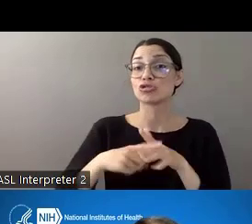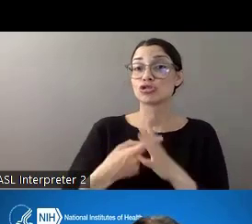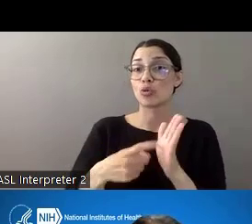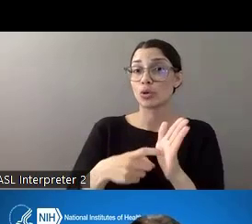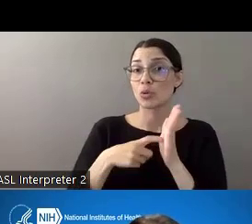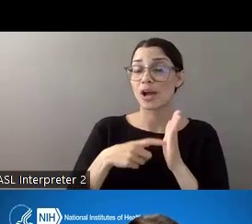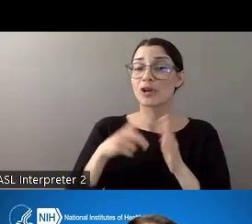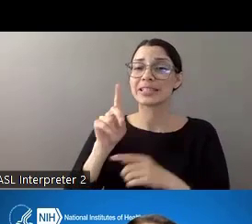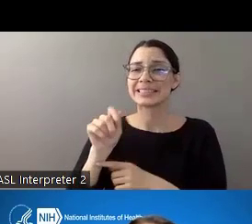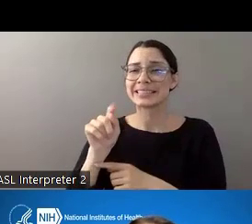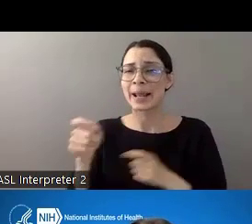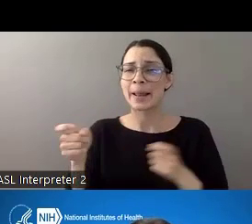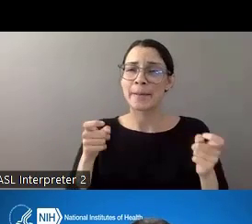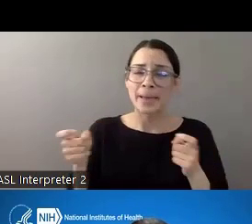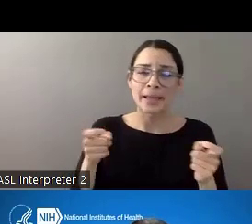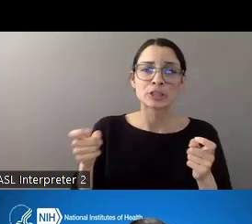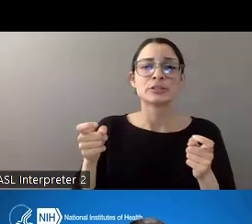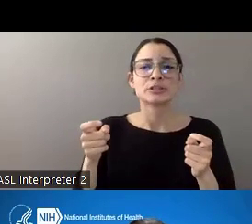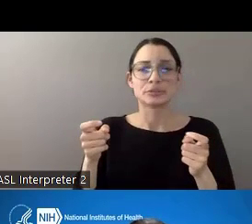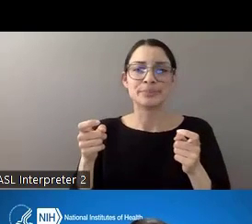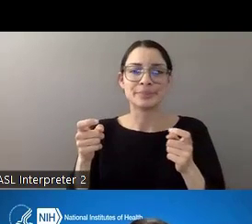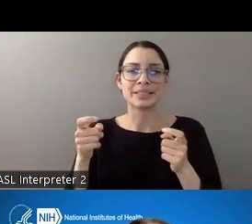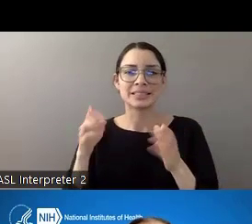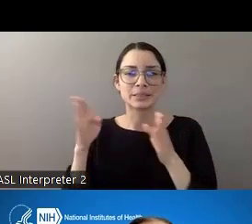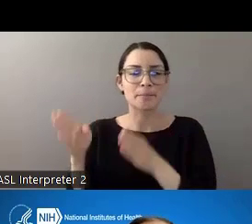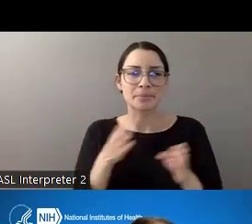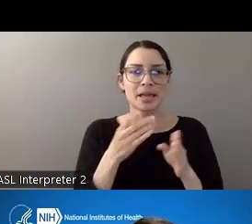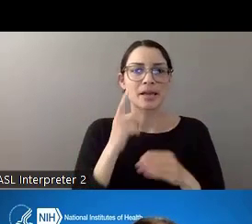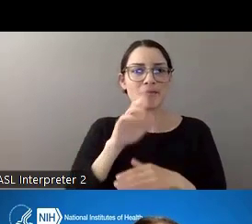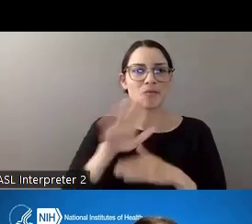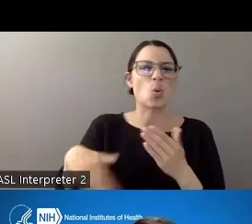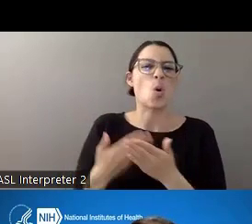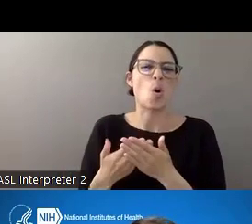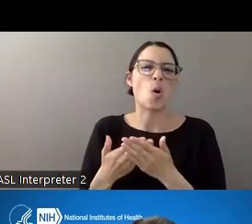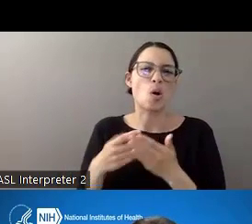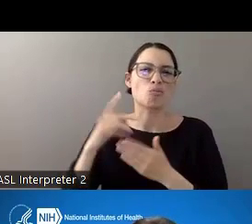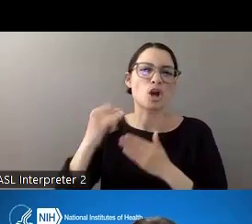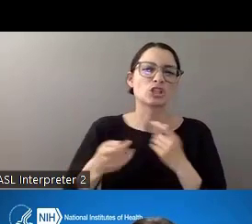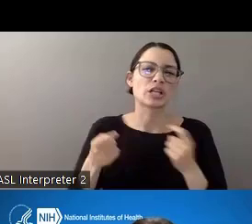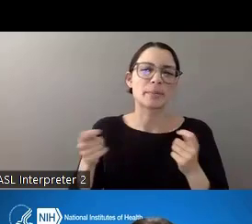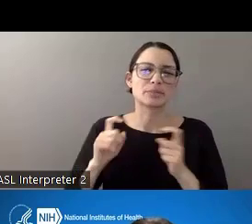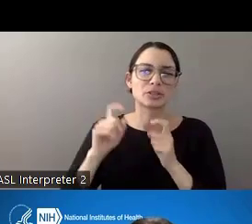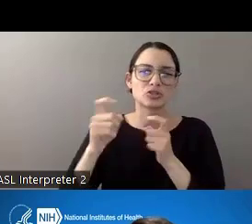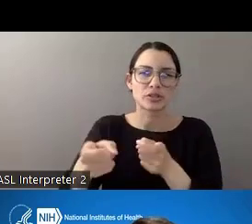and sharing plan for all research project grants. There's a great website, sharing.nih.gov,